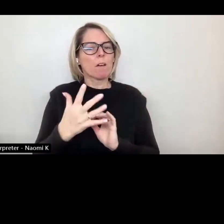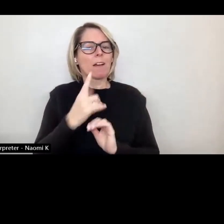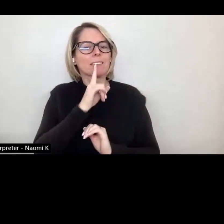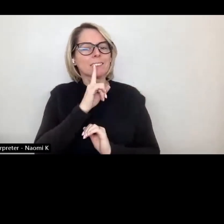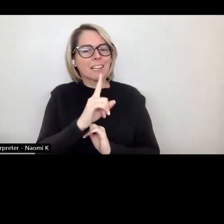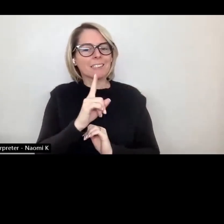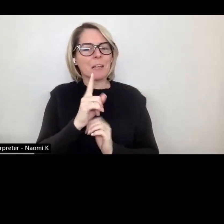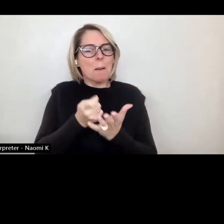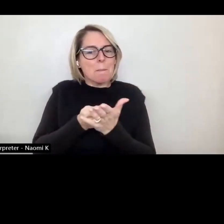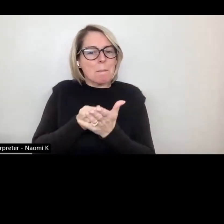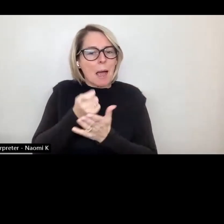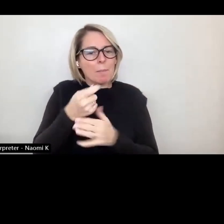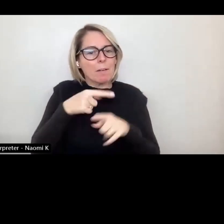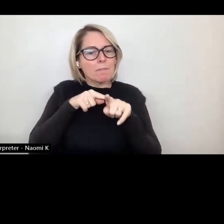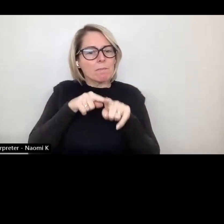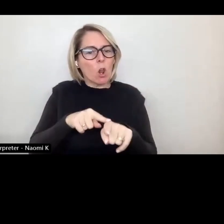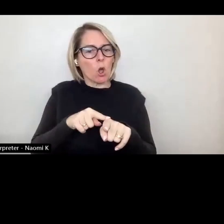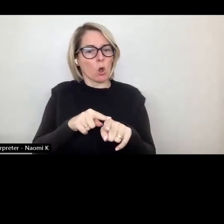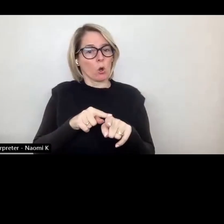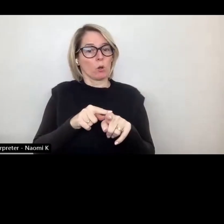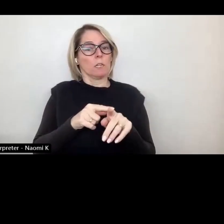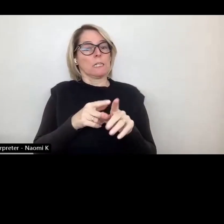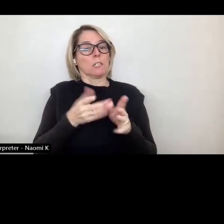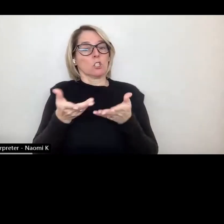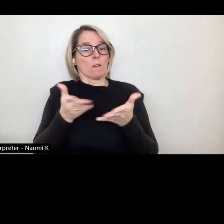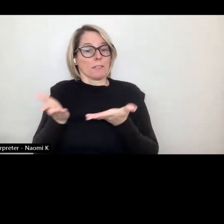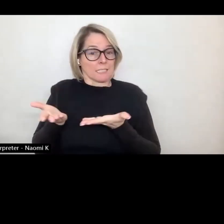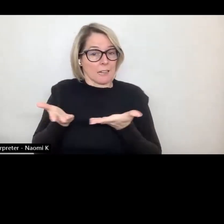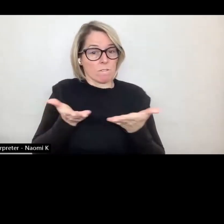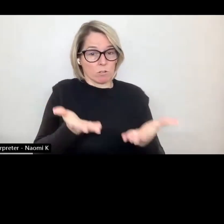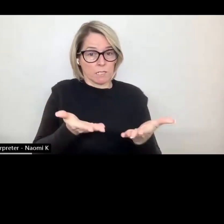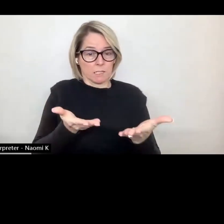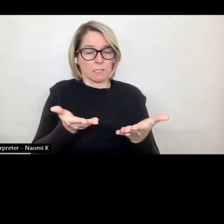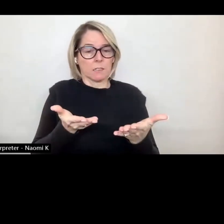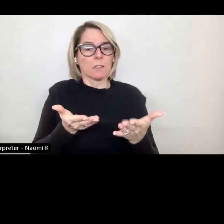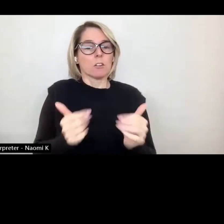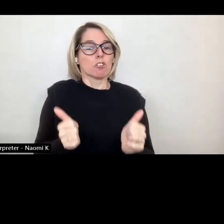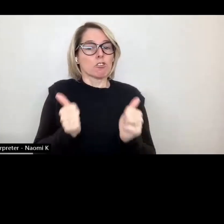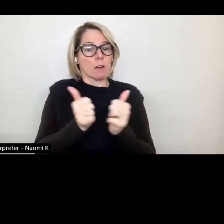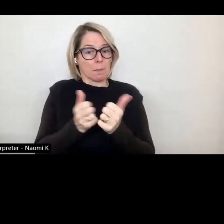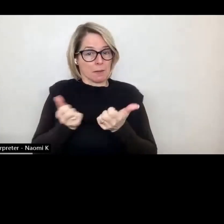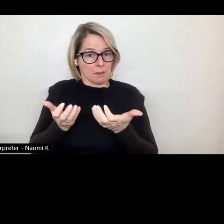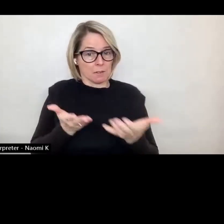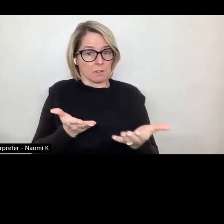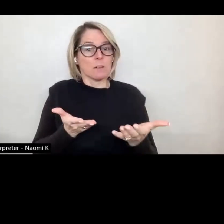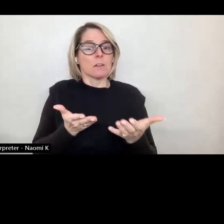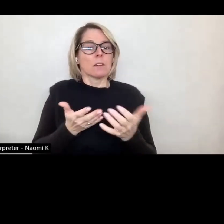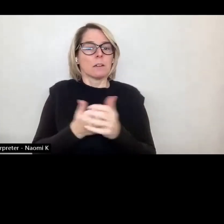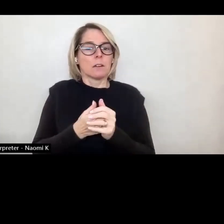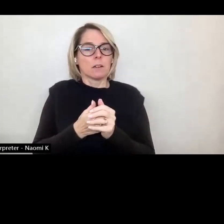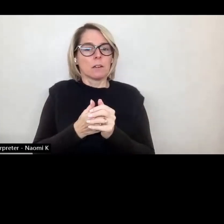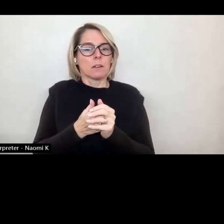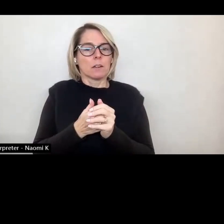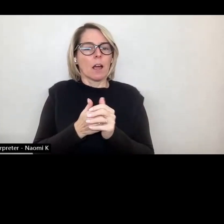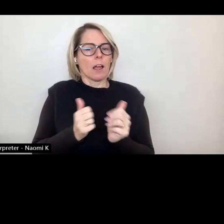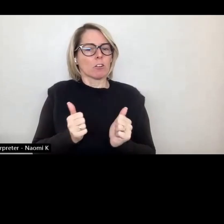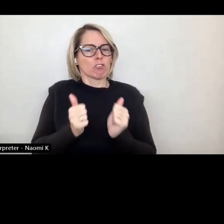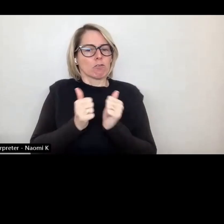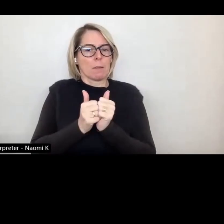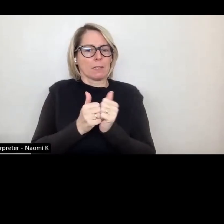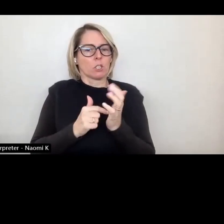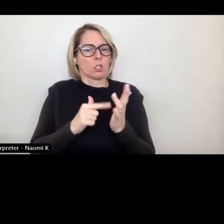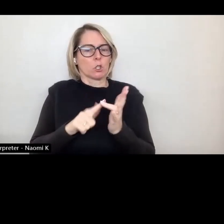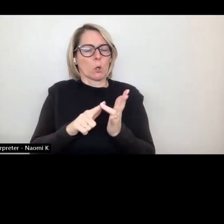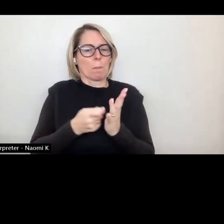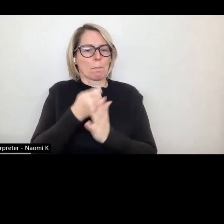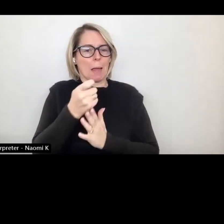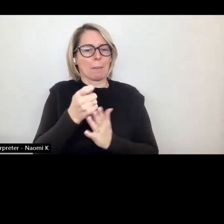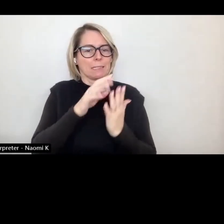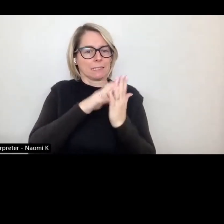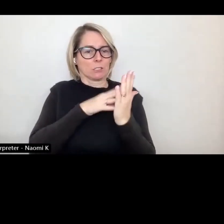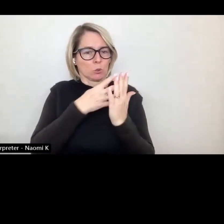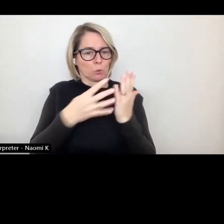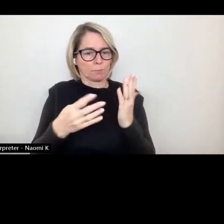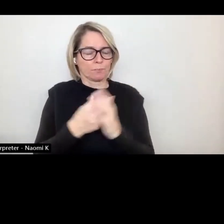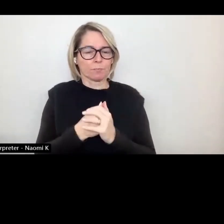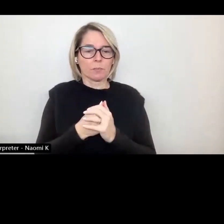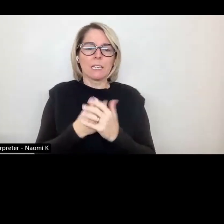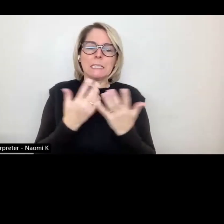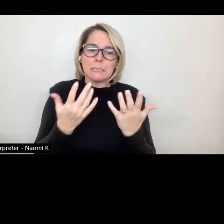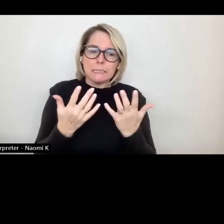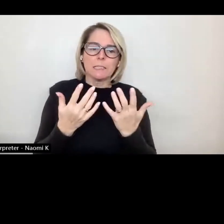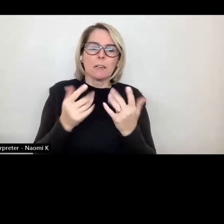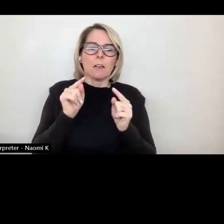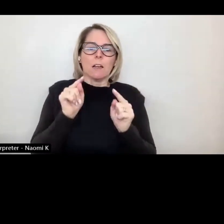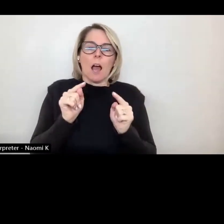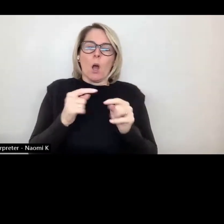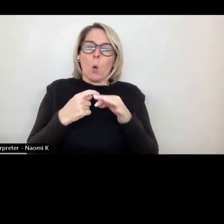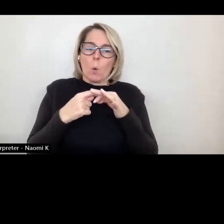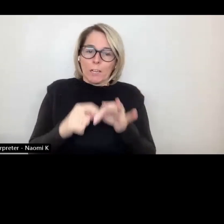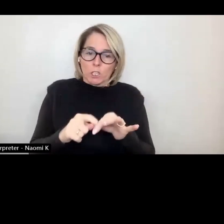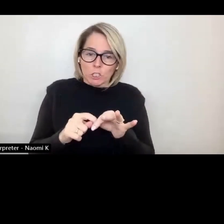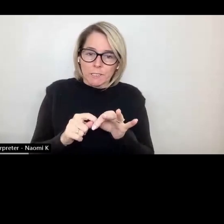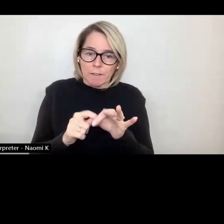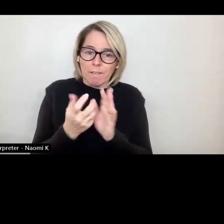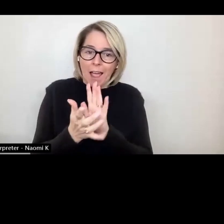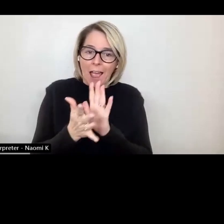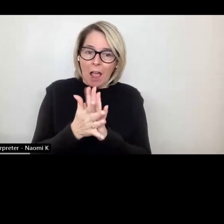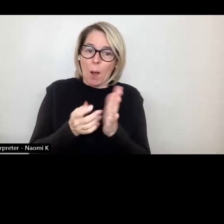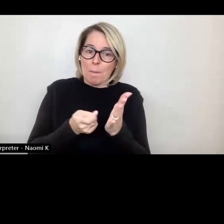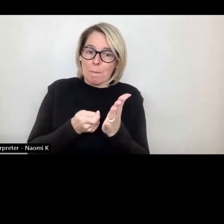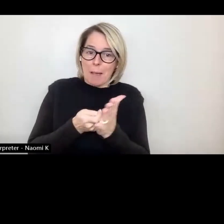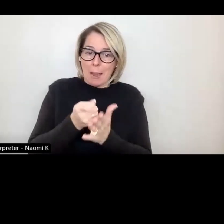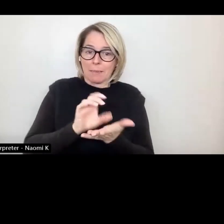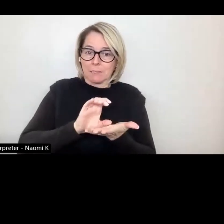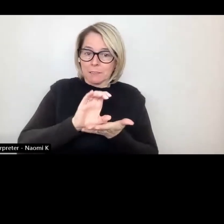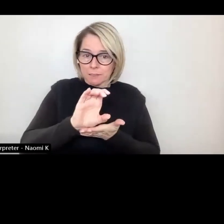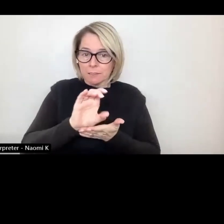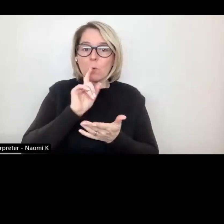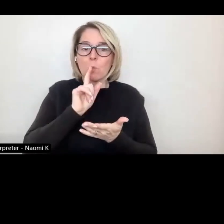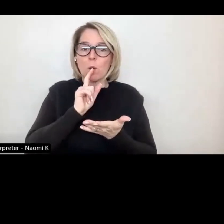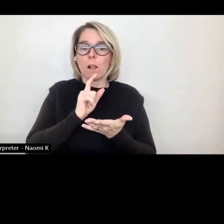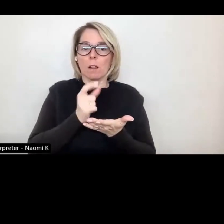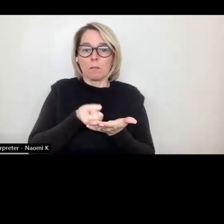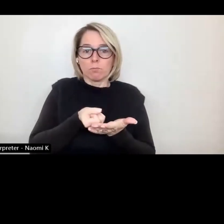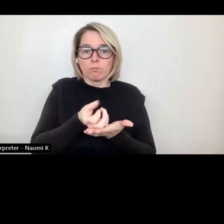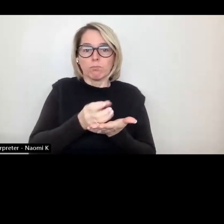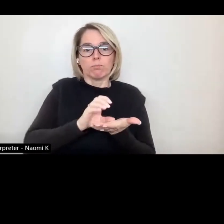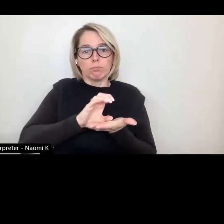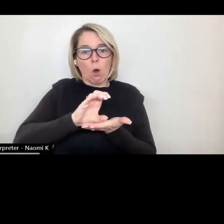The detailed question about how payments will roll out if a new provider is commencing in a service area, we will respond to that one in writing to make sure we can address all of the elements really clearly.